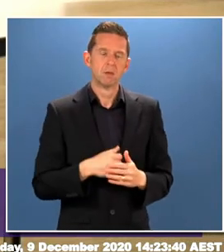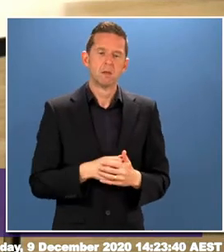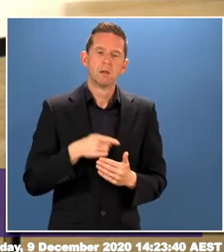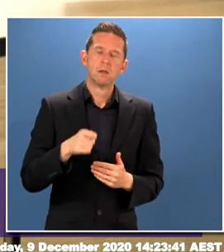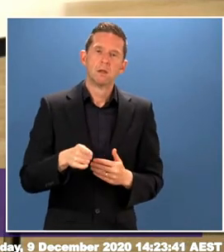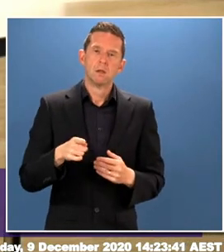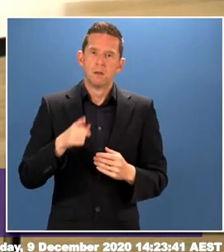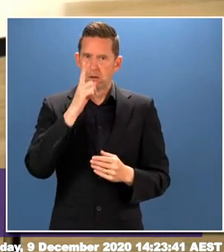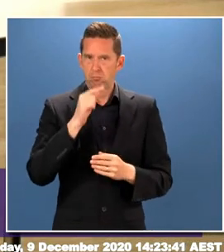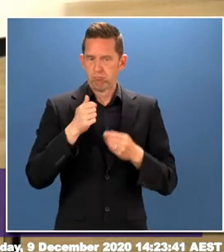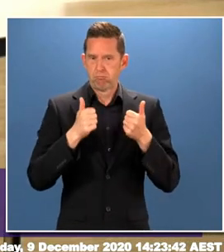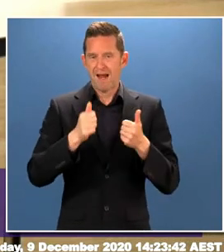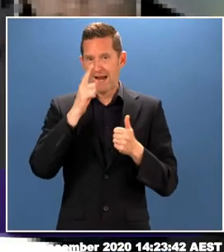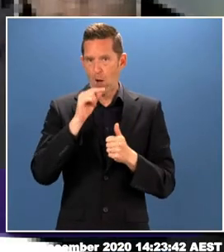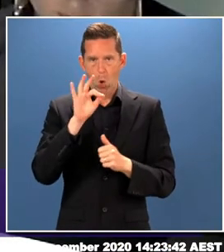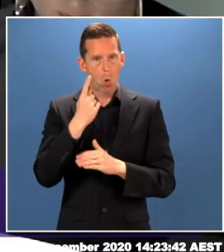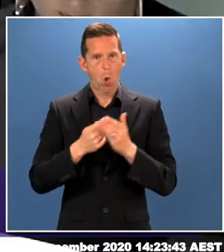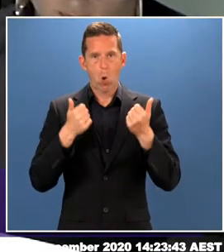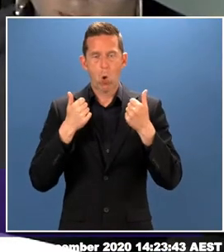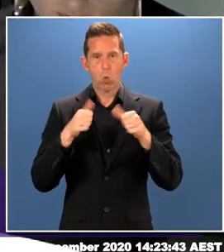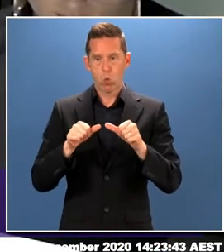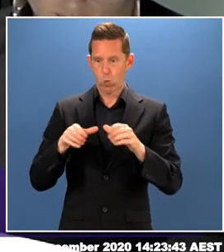health organization settings.